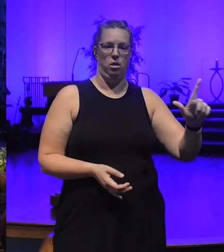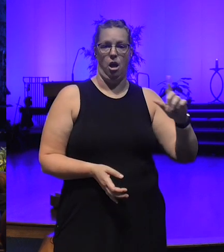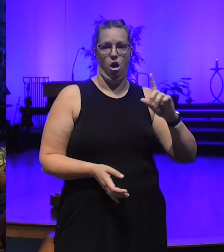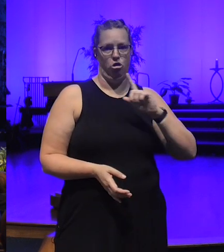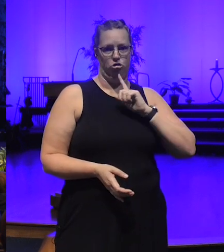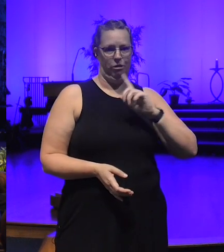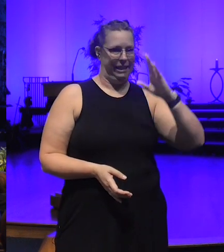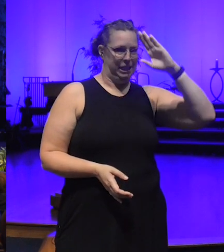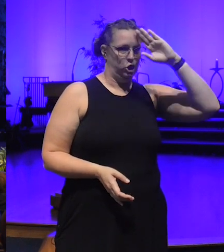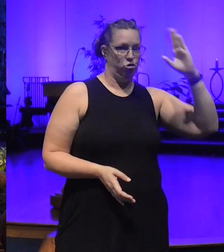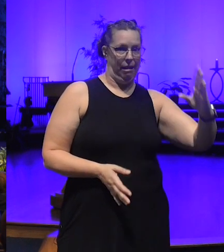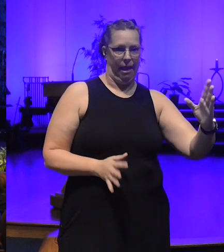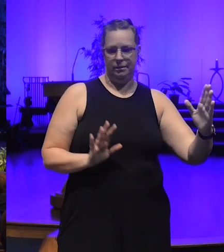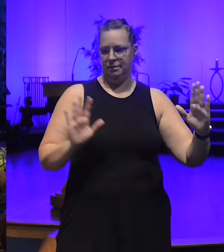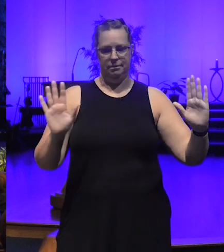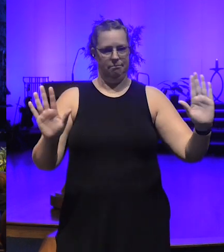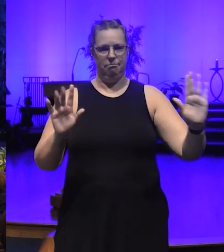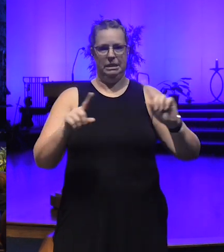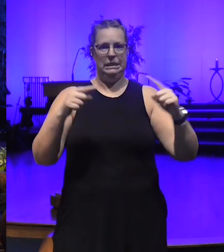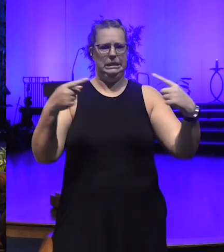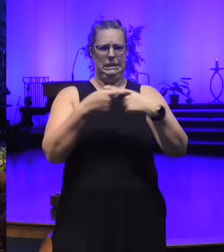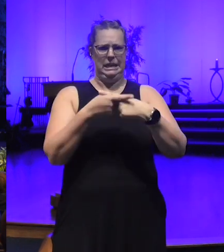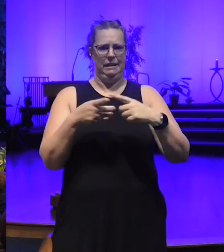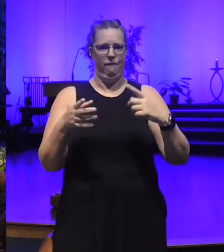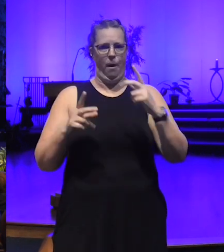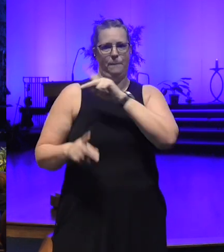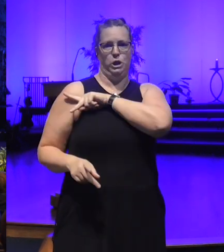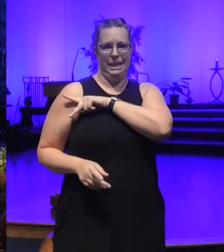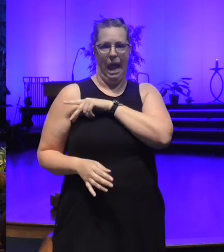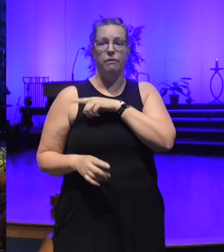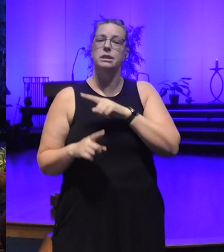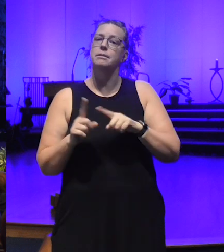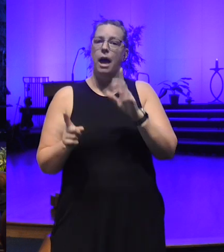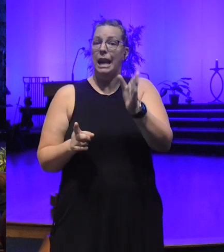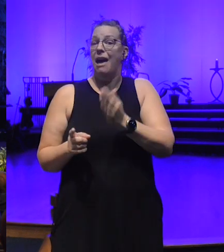were and uh Campbell was sharing with Watts one day that he had just been married and he's worried